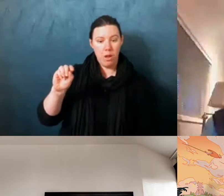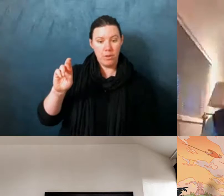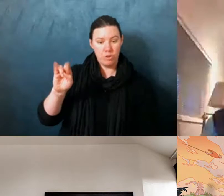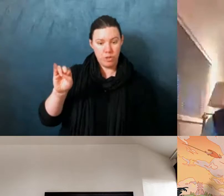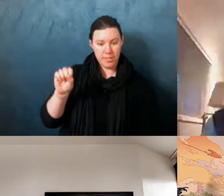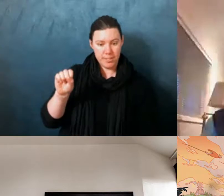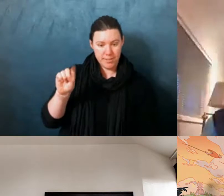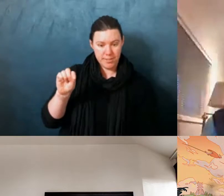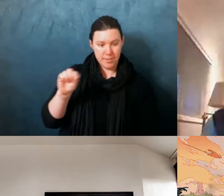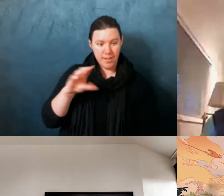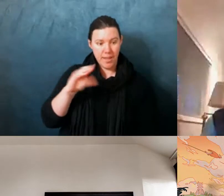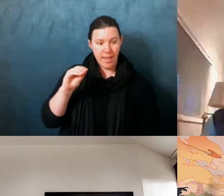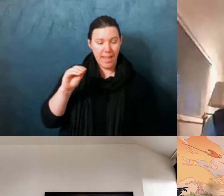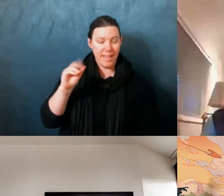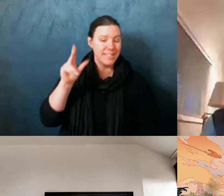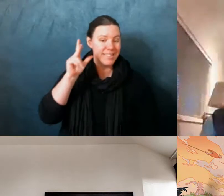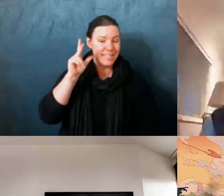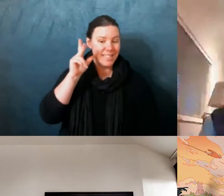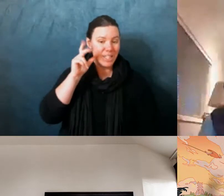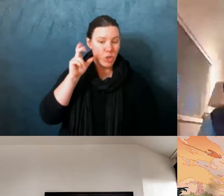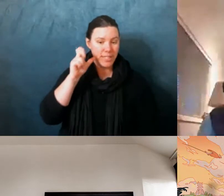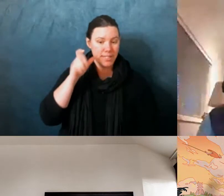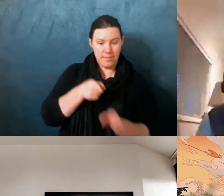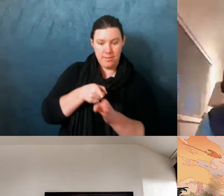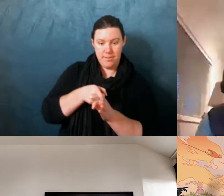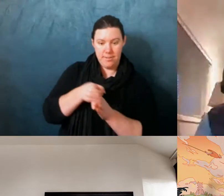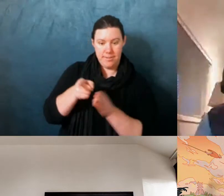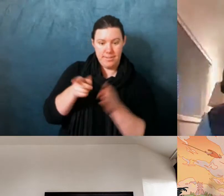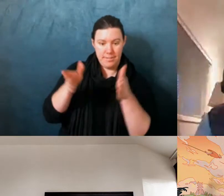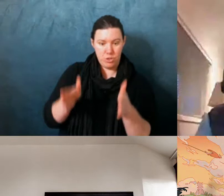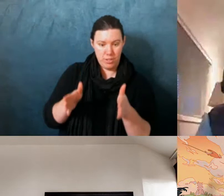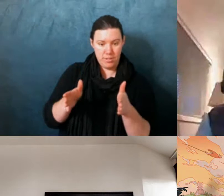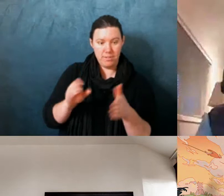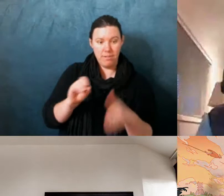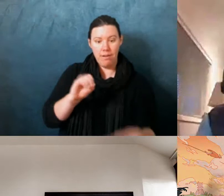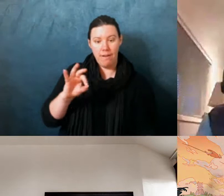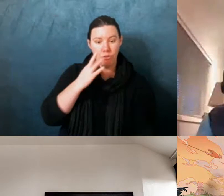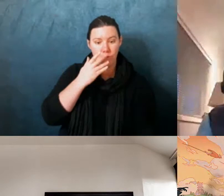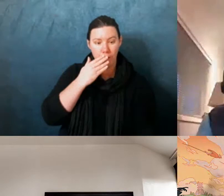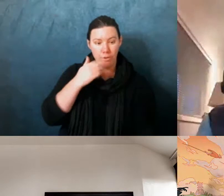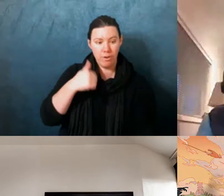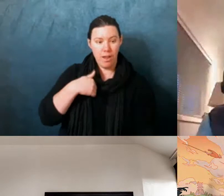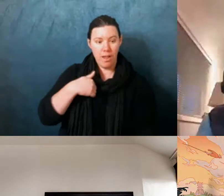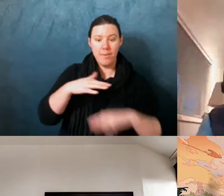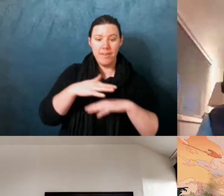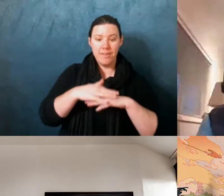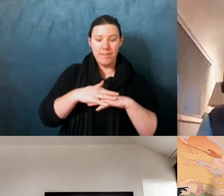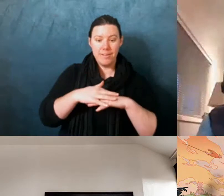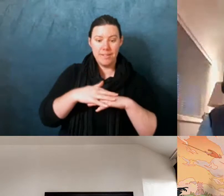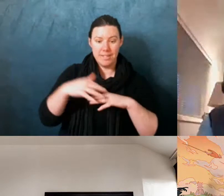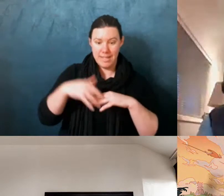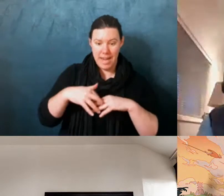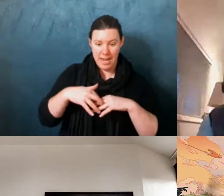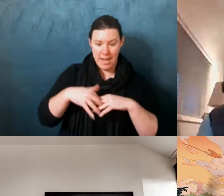I'm native American, black, African American, also Irish and English. So I'm kind of a mixed up person.